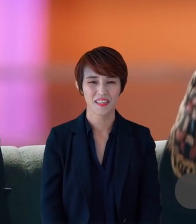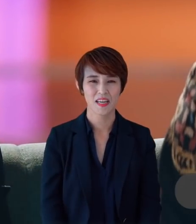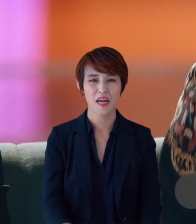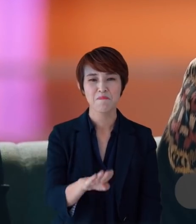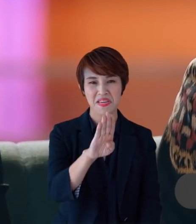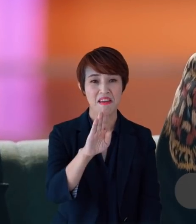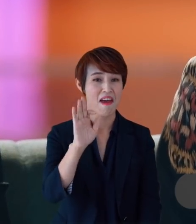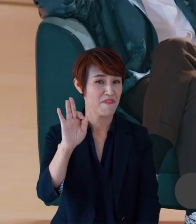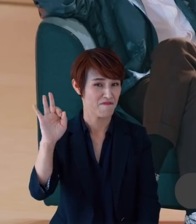Jung Kook: BFF.